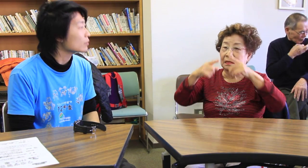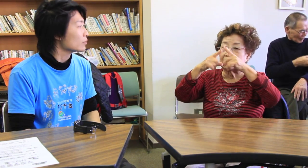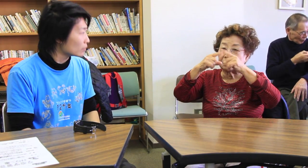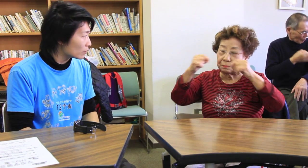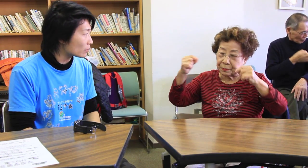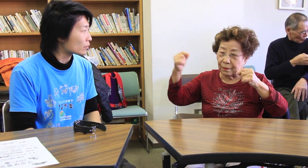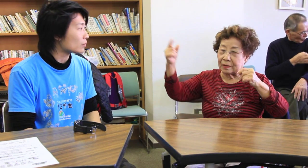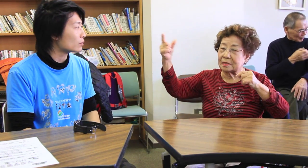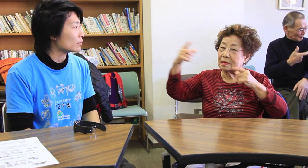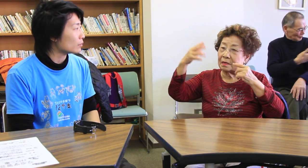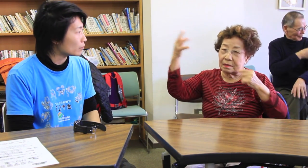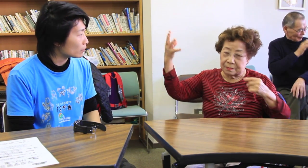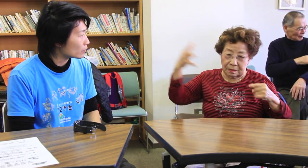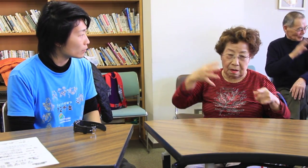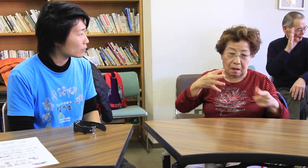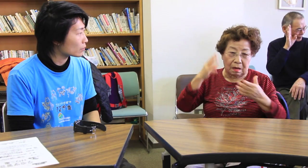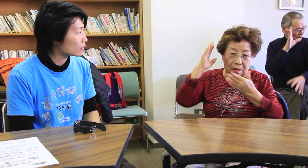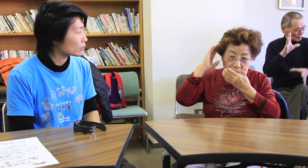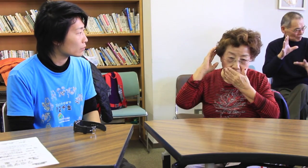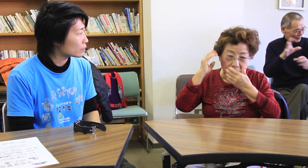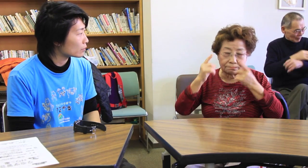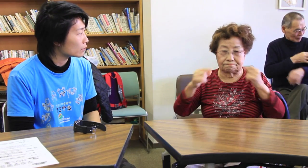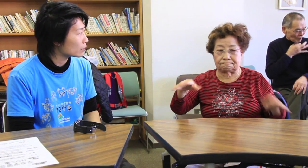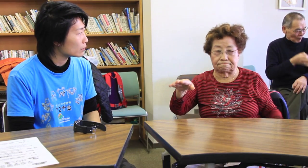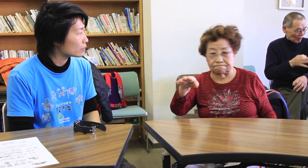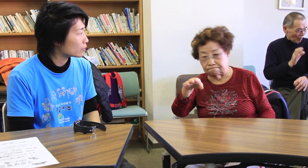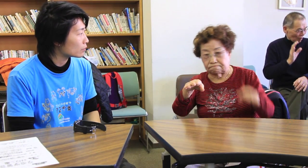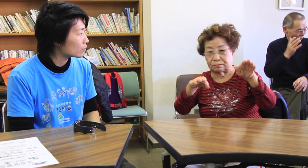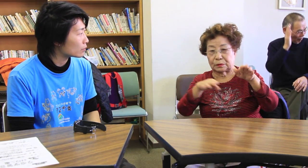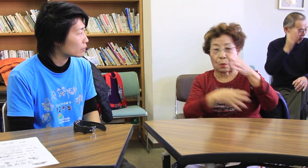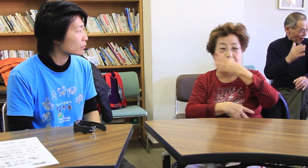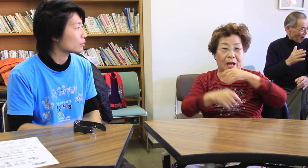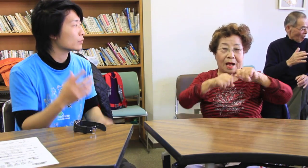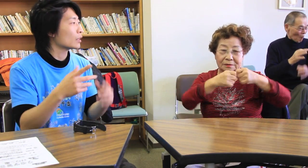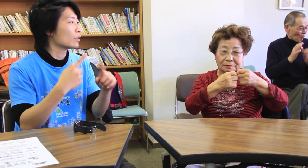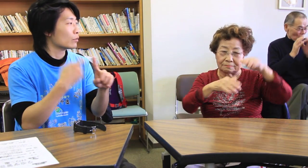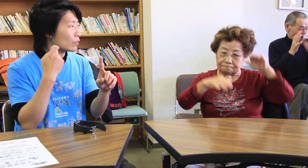after being defeated, Japan went through a reformation from America.